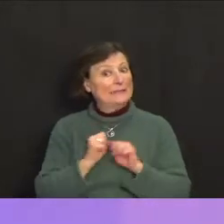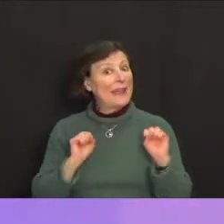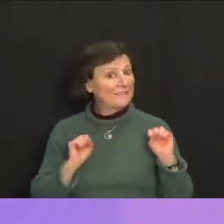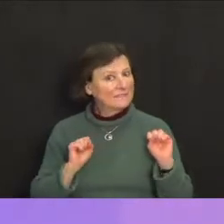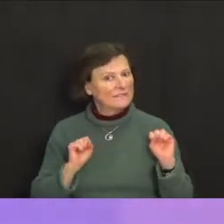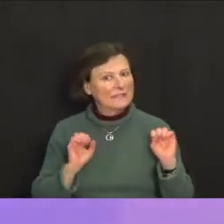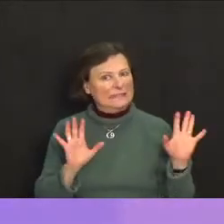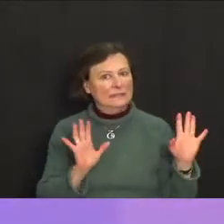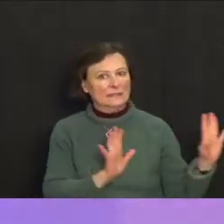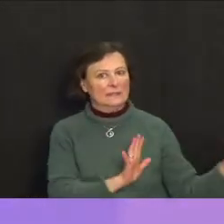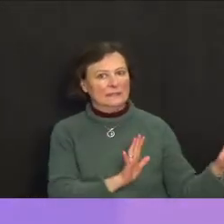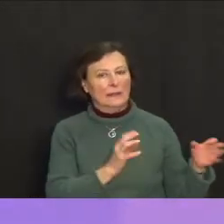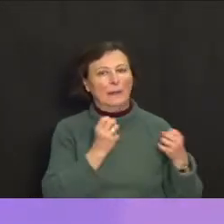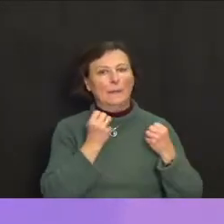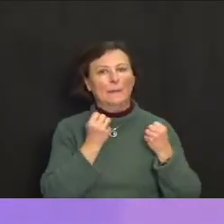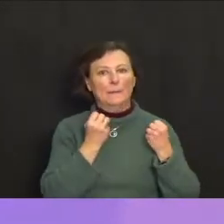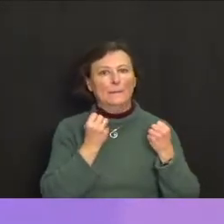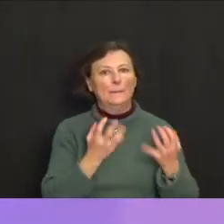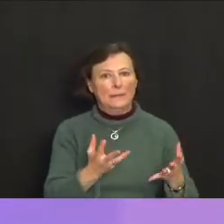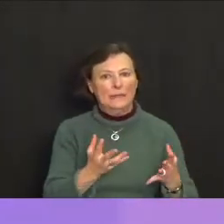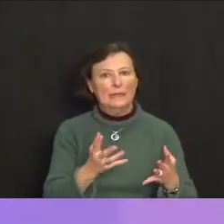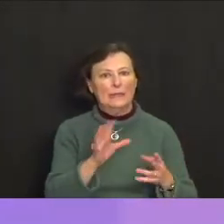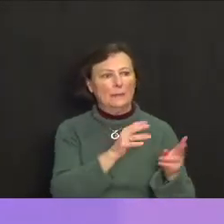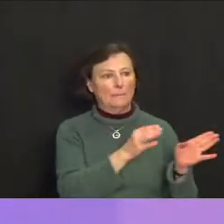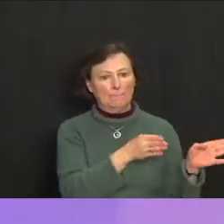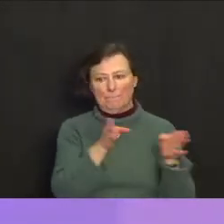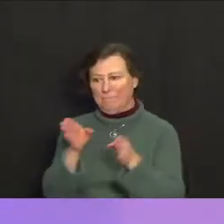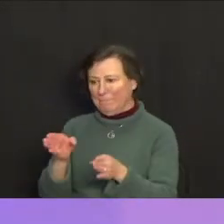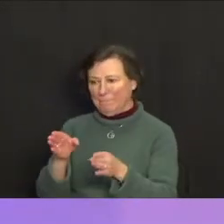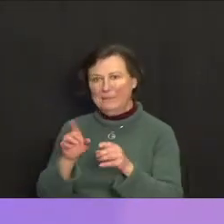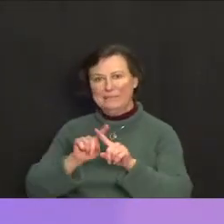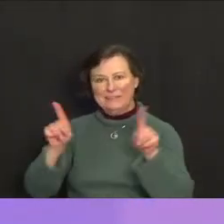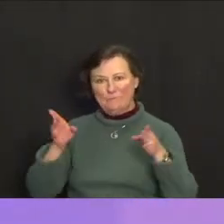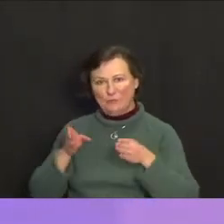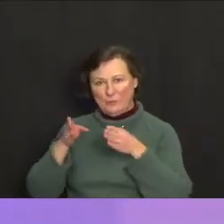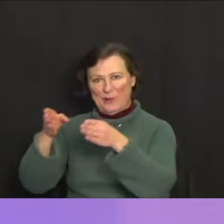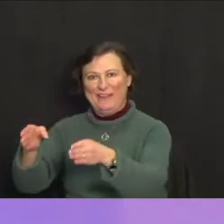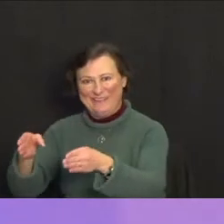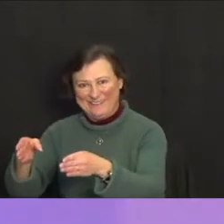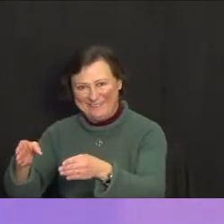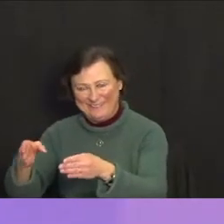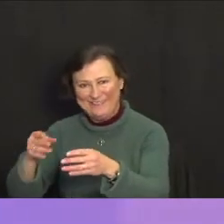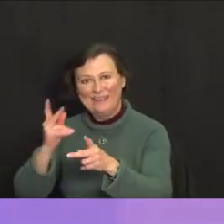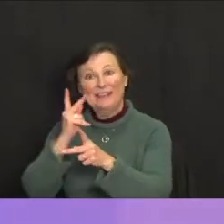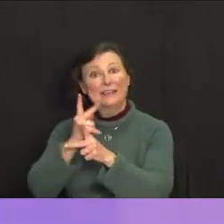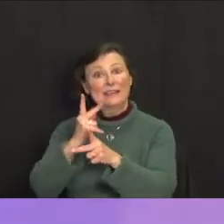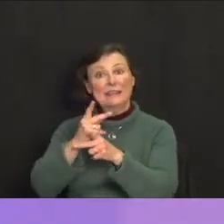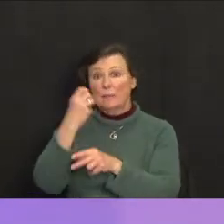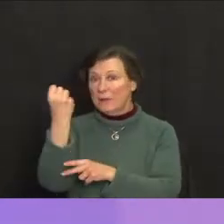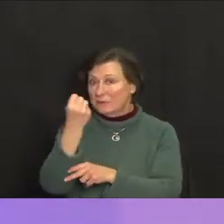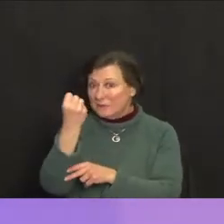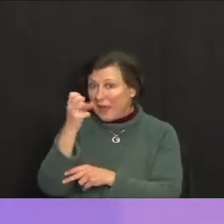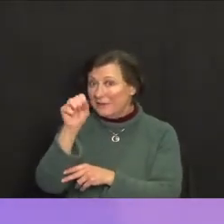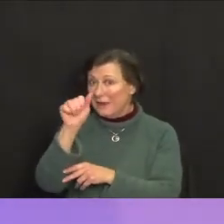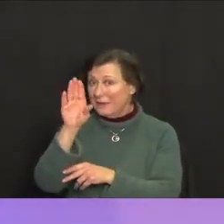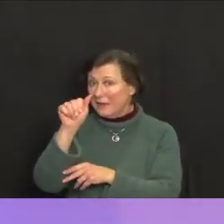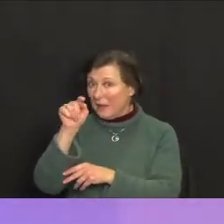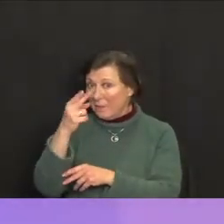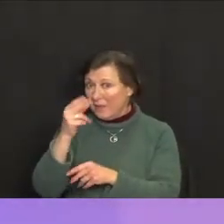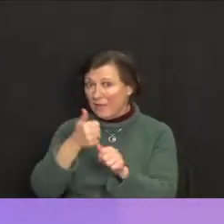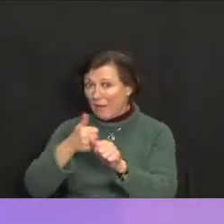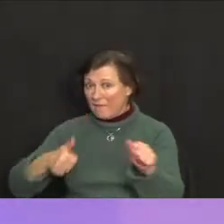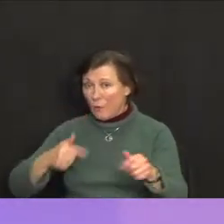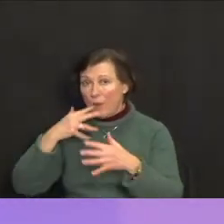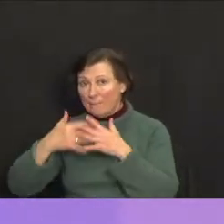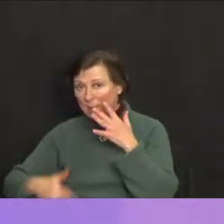to go in the opposite direction. Besides keeping a Saturday Sabbath, avoiding blood, pork, and other